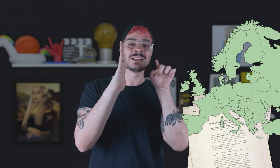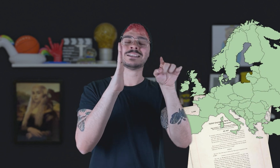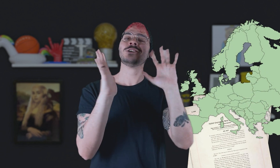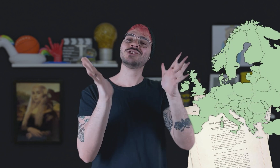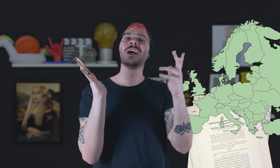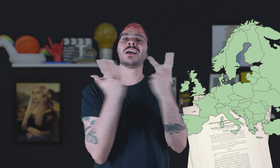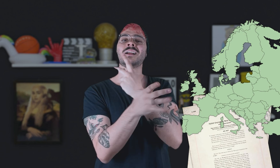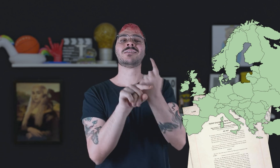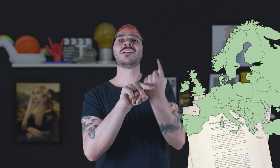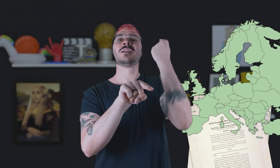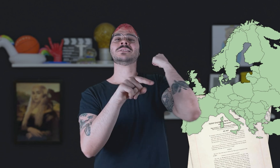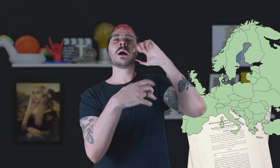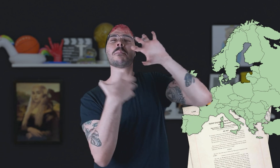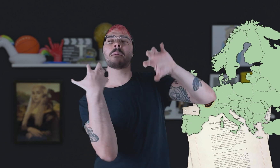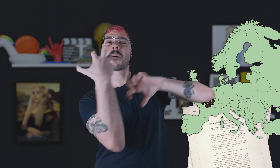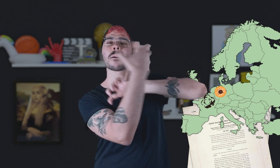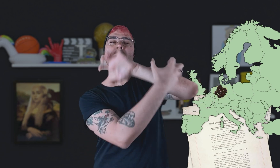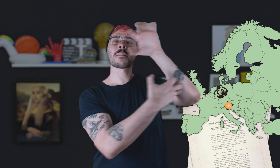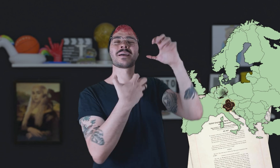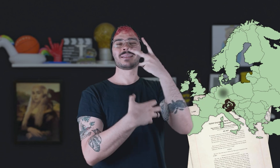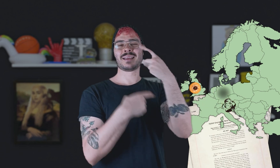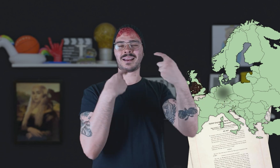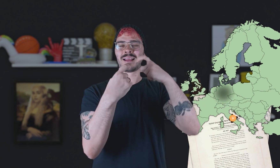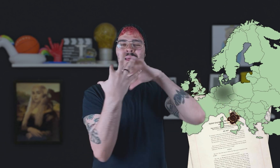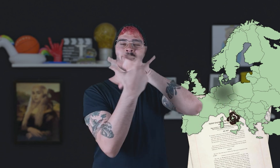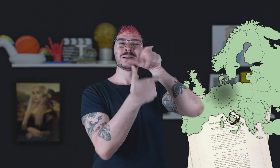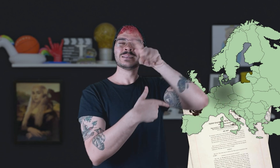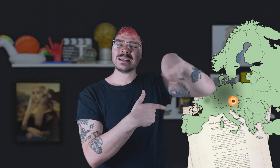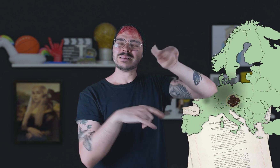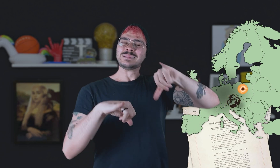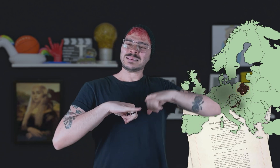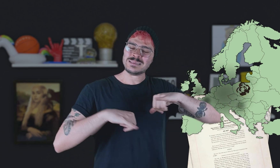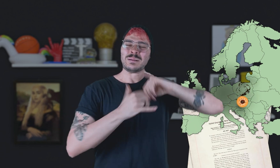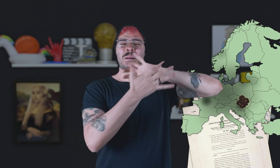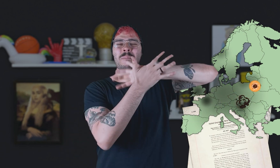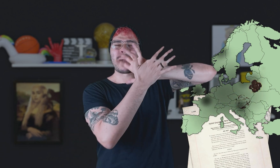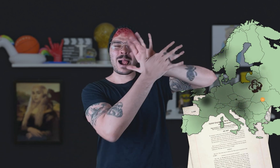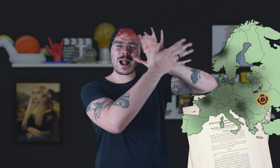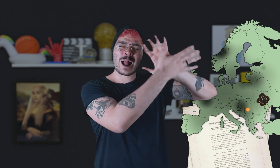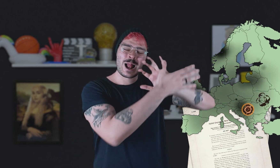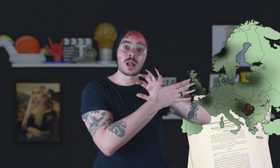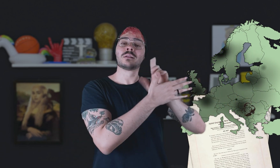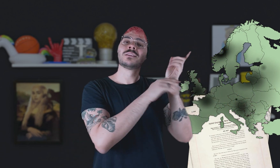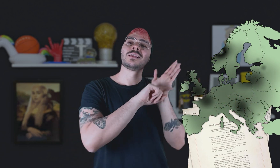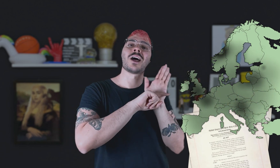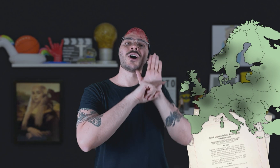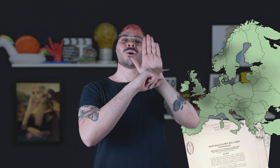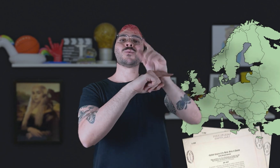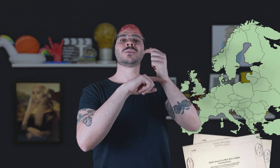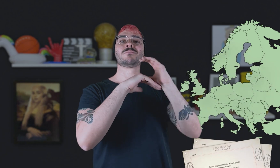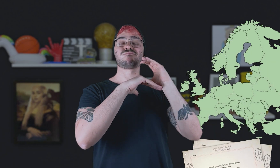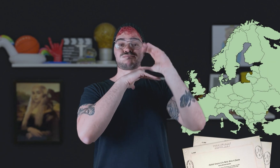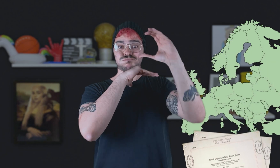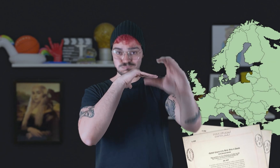which suffered great destruction due to the cursed Second World War,